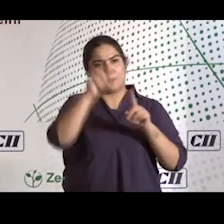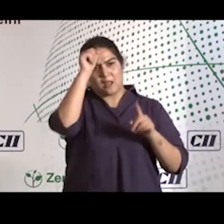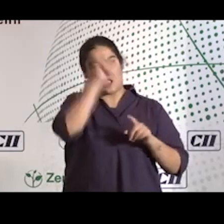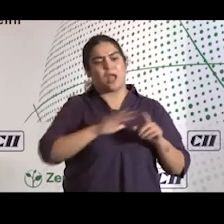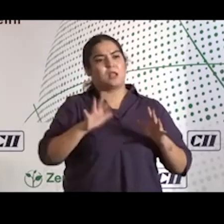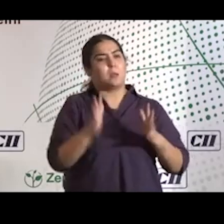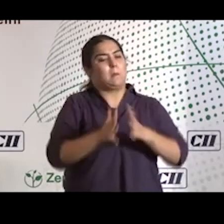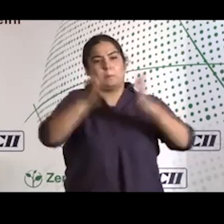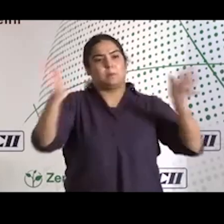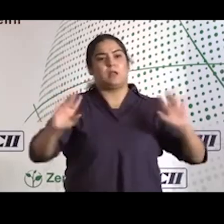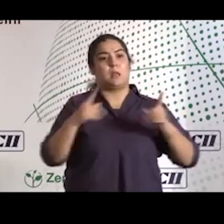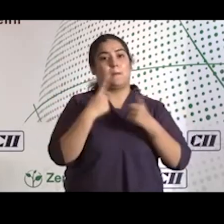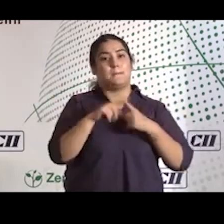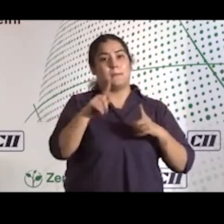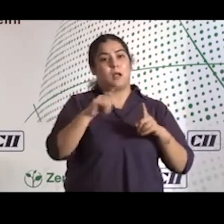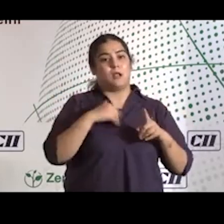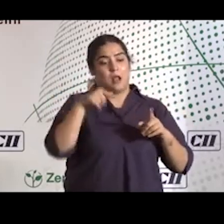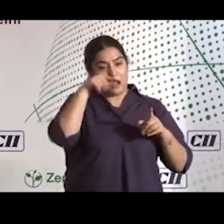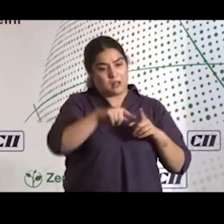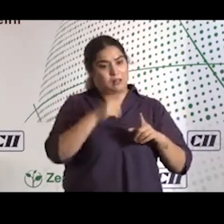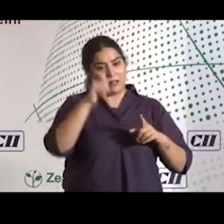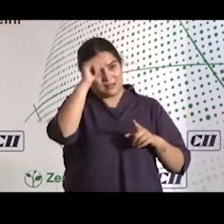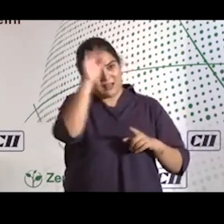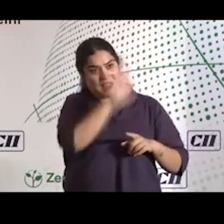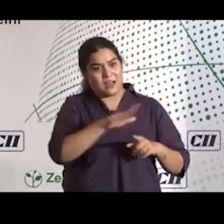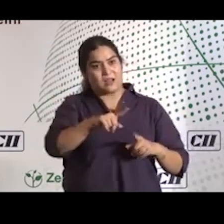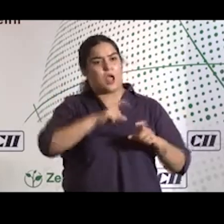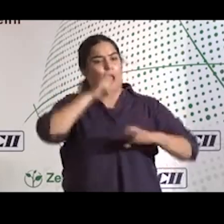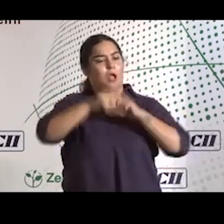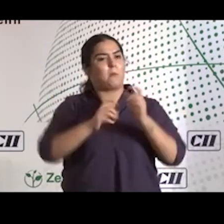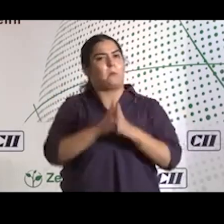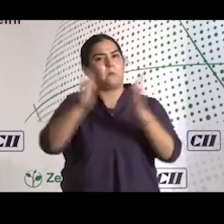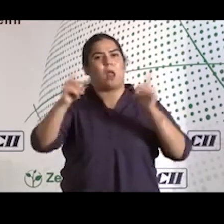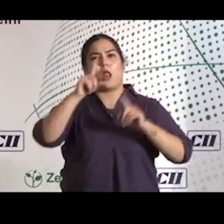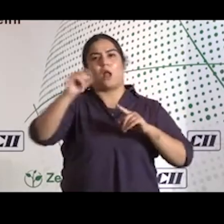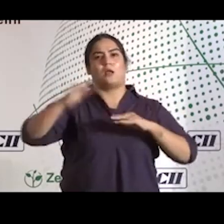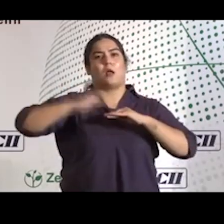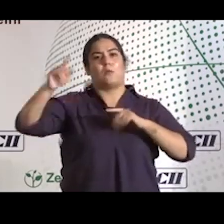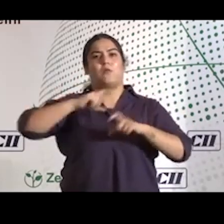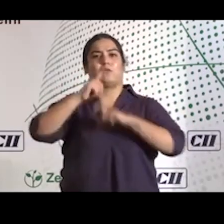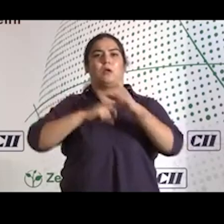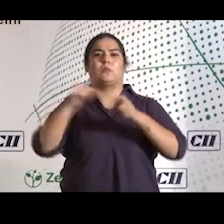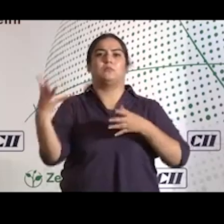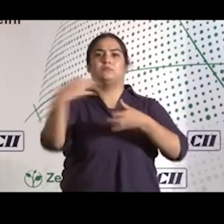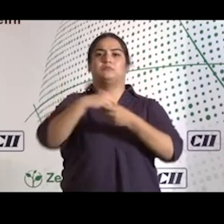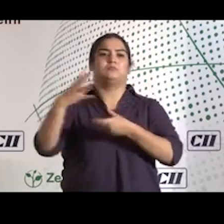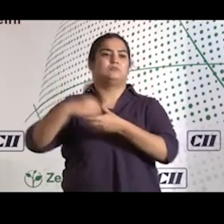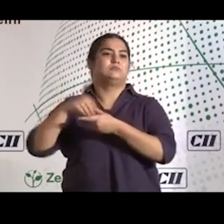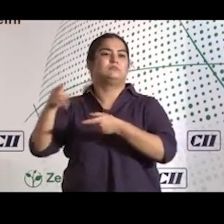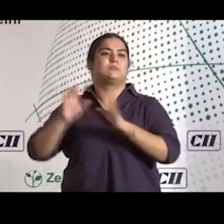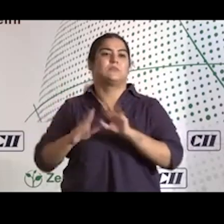but there are 180 countries in the world that have ratified the UN conventions of the rights of persons with disabilities,